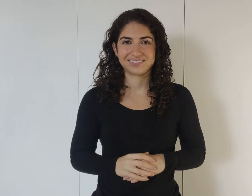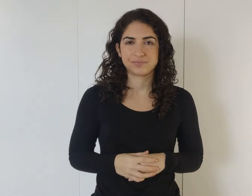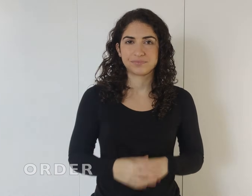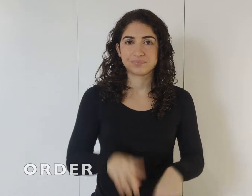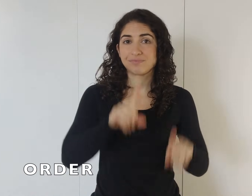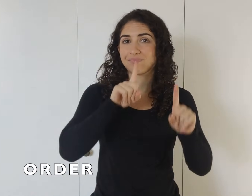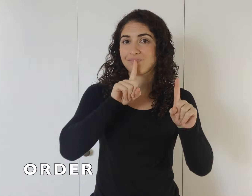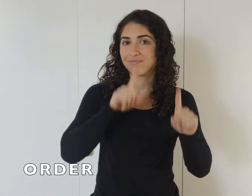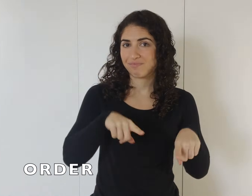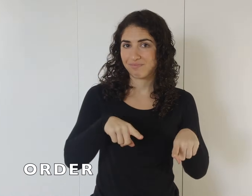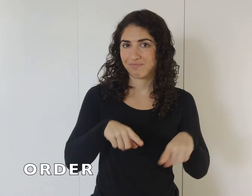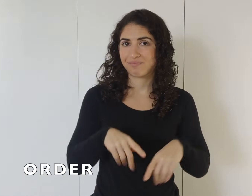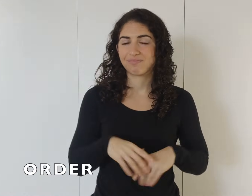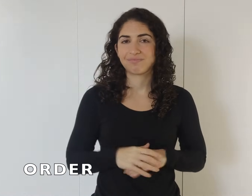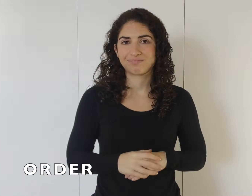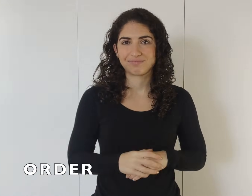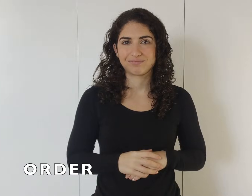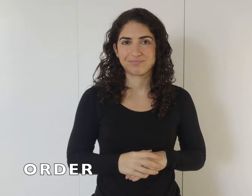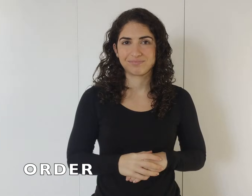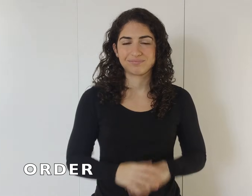ORDER